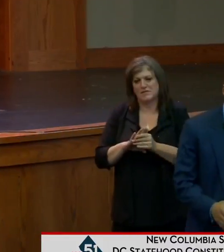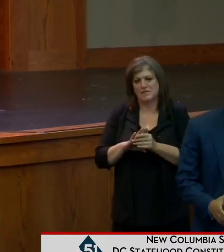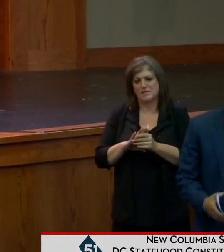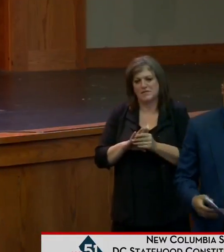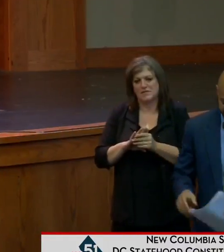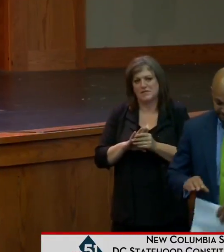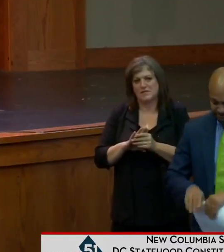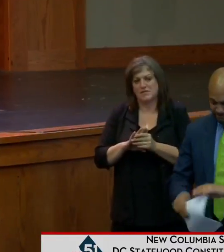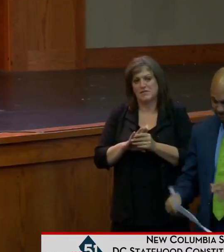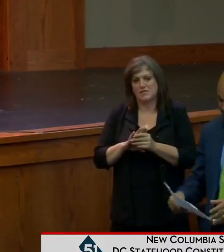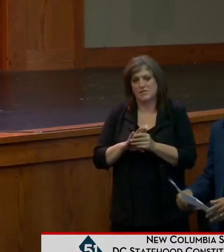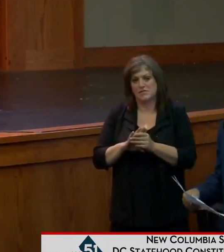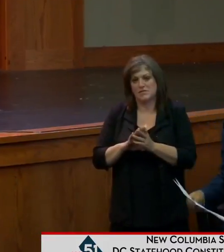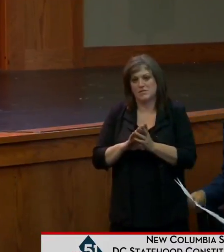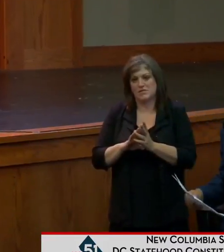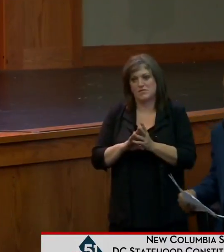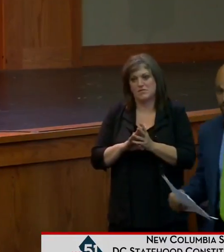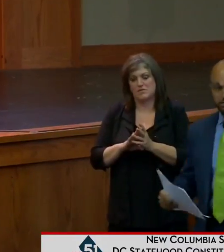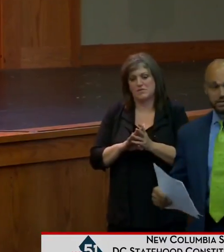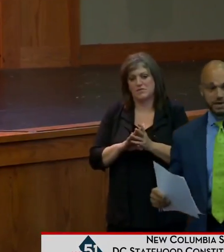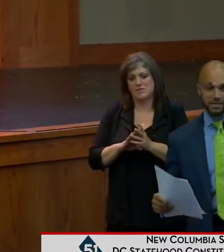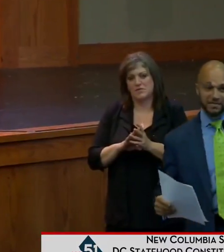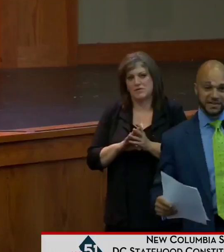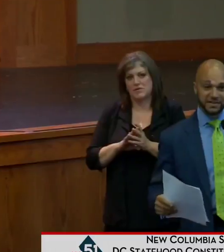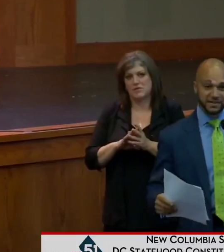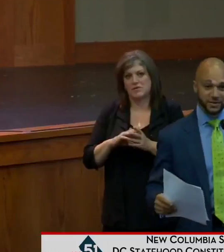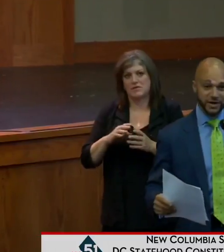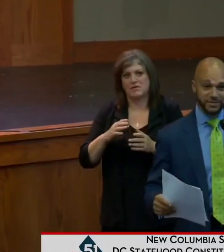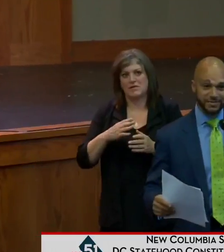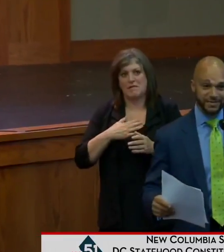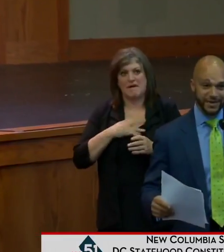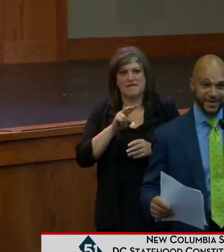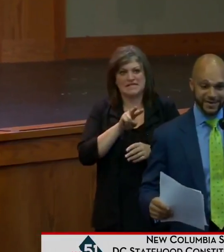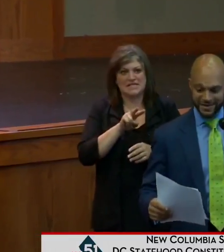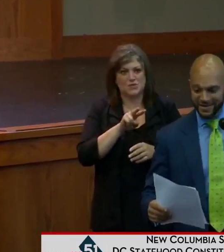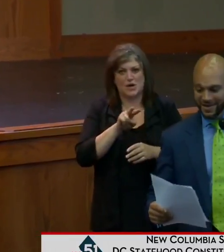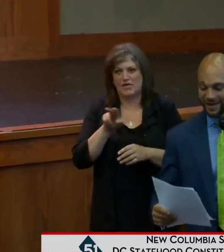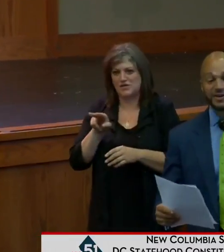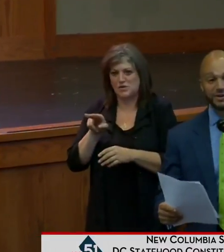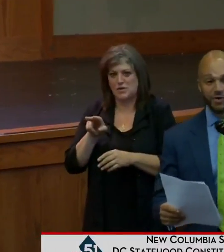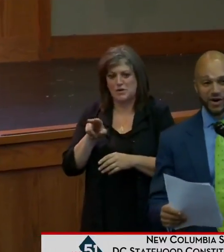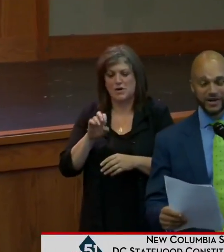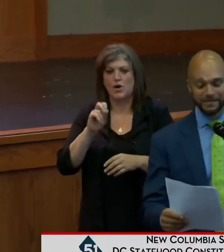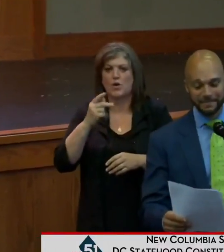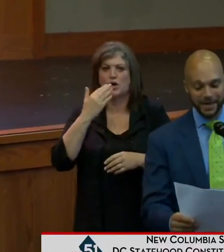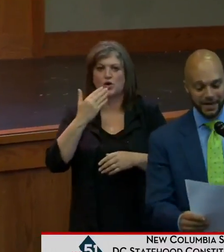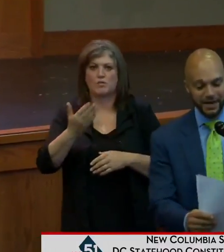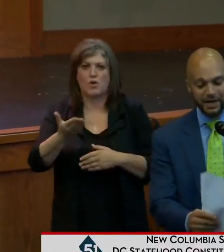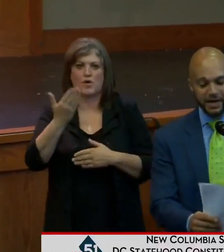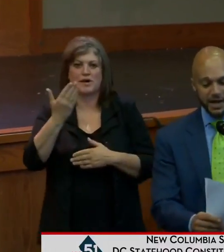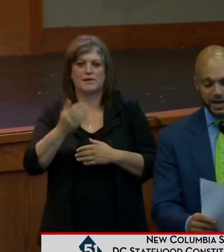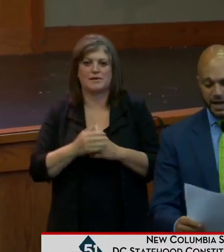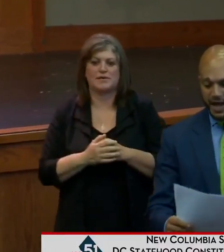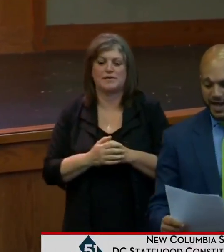AM I FACING THIS WAY? YEAH. GOOD MORNING.